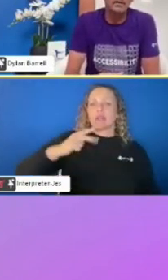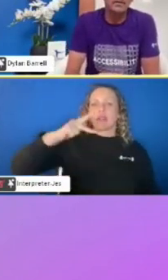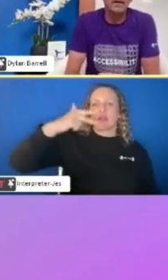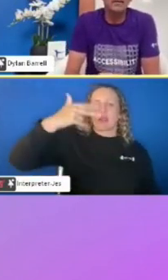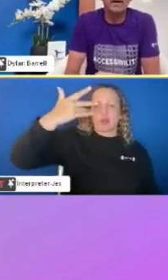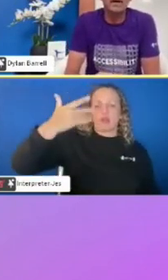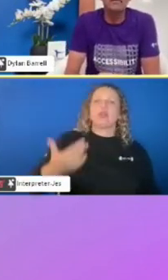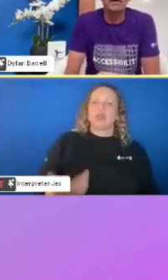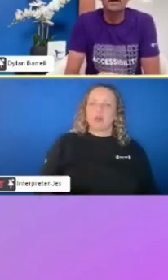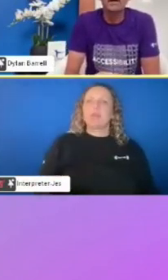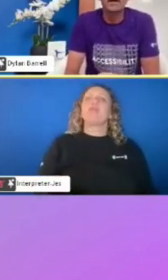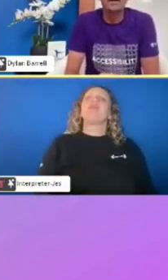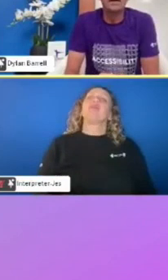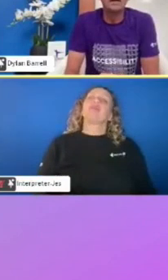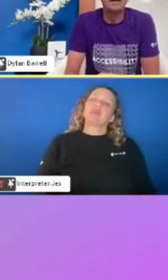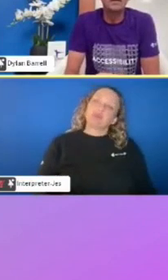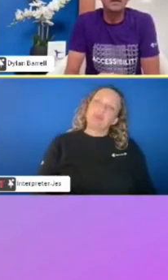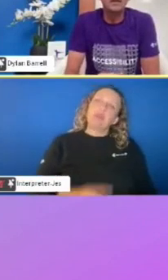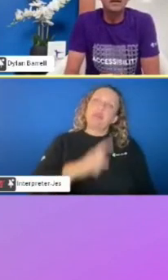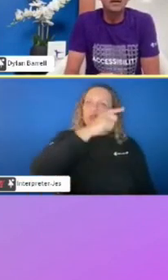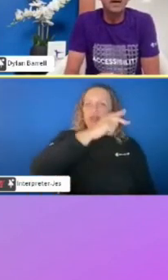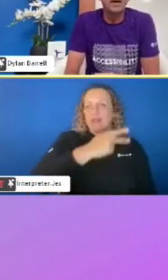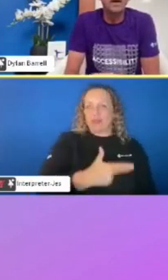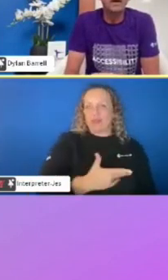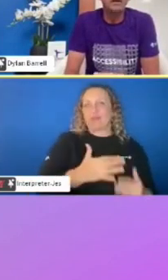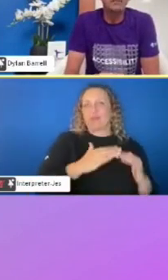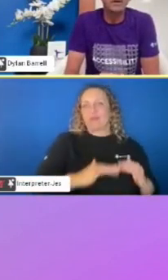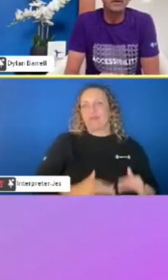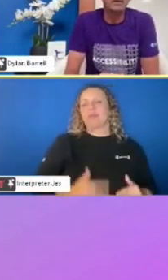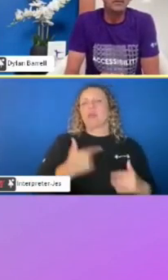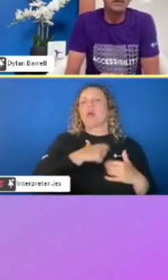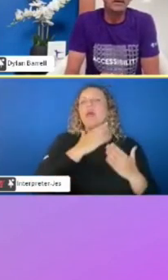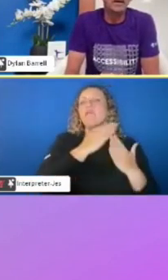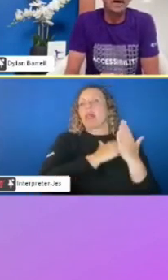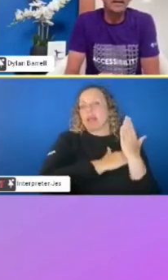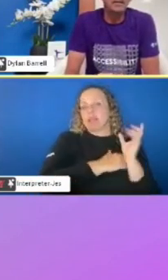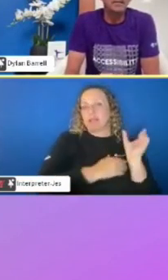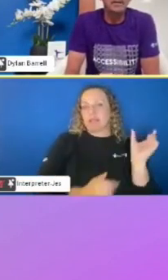So here we have a list component with items inside of them.